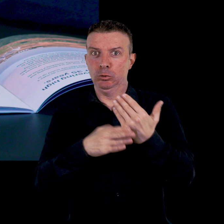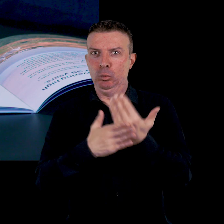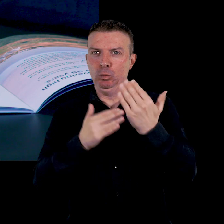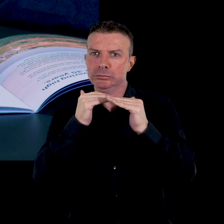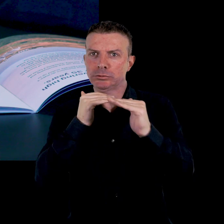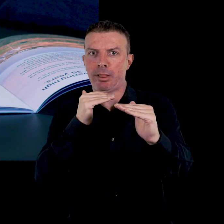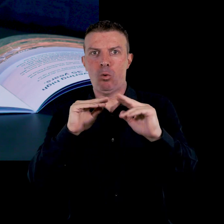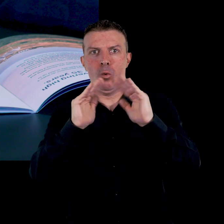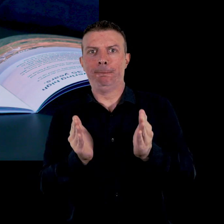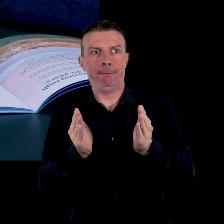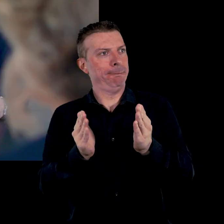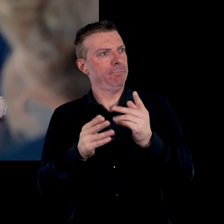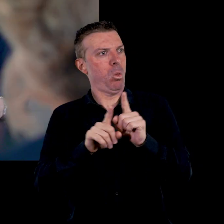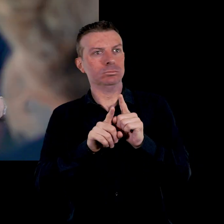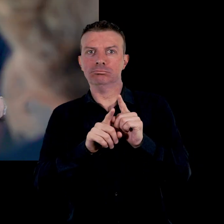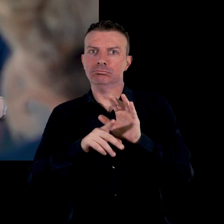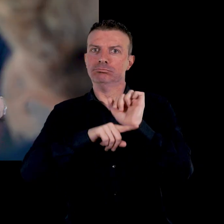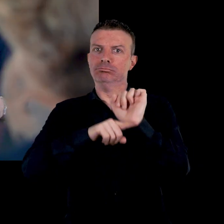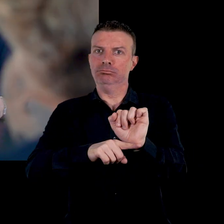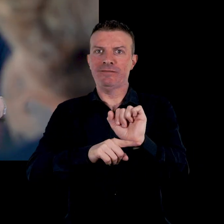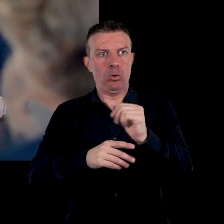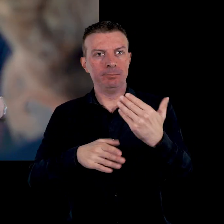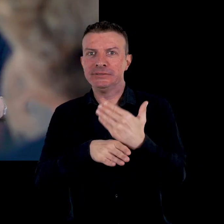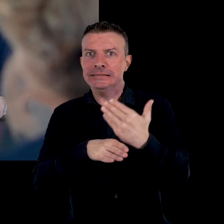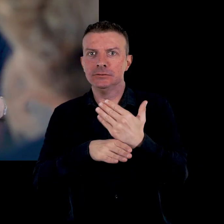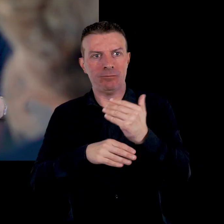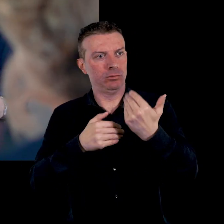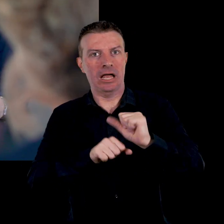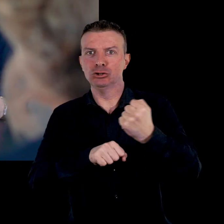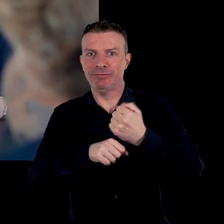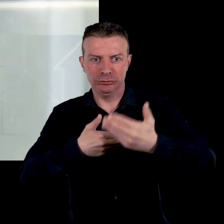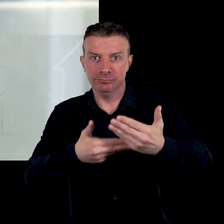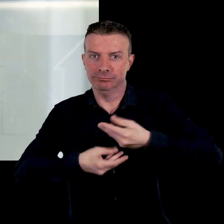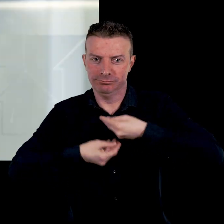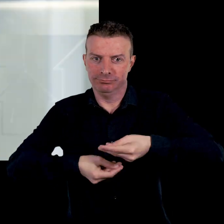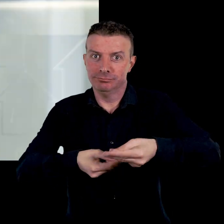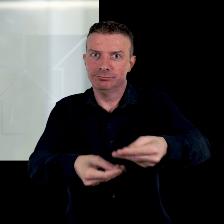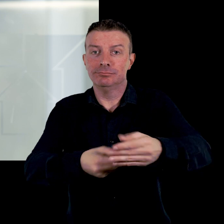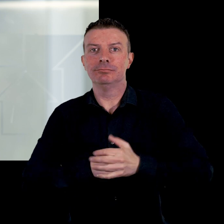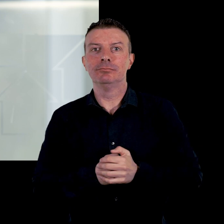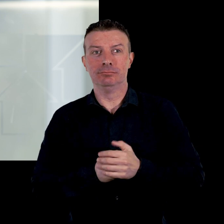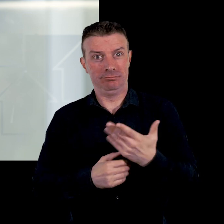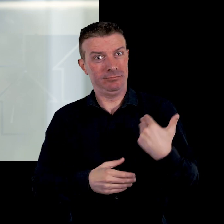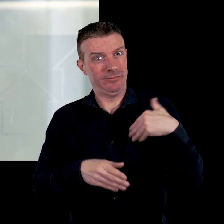It's all about producing a more sustainable home and future-proofing your business for generations to come.